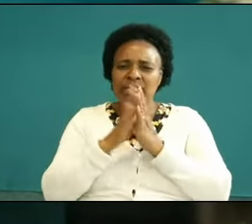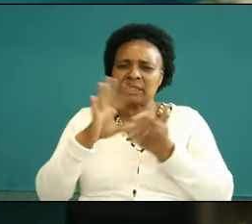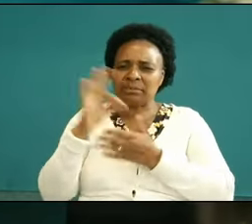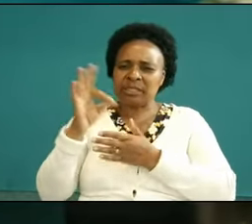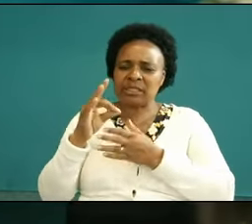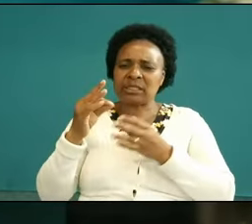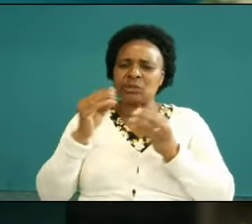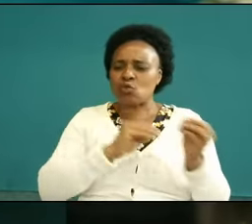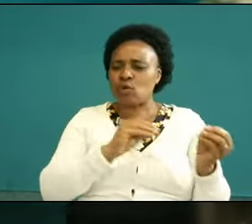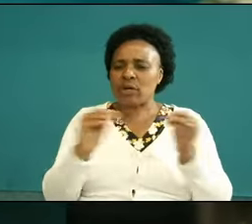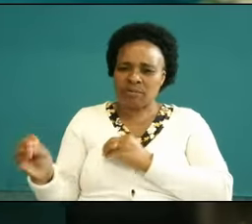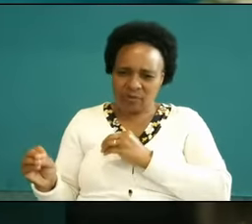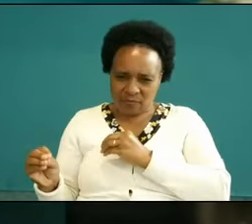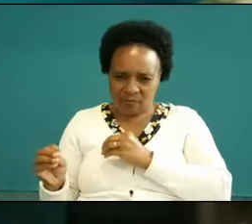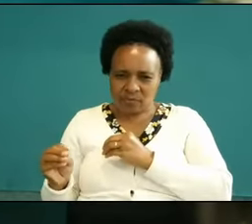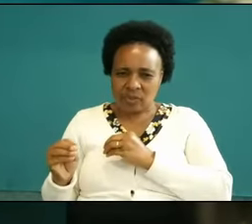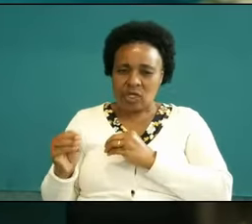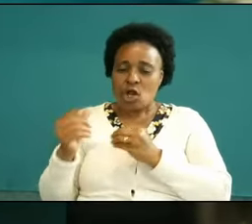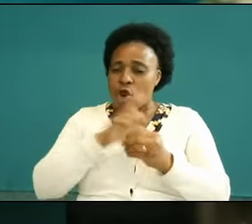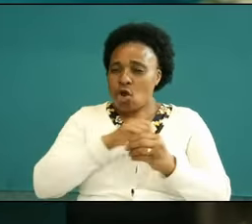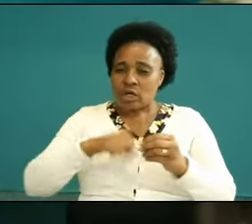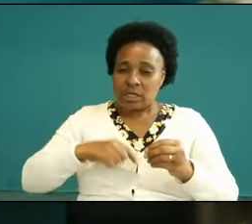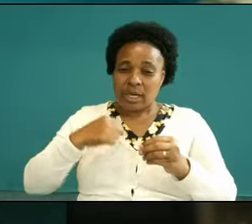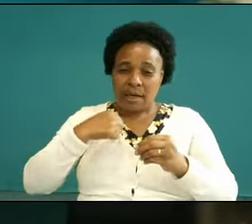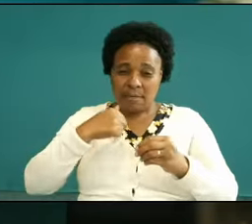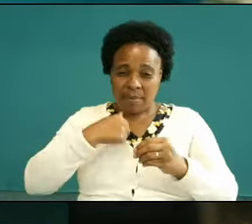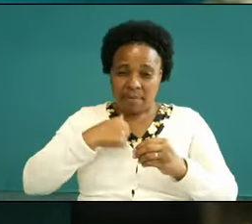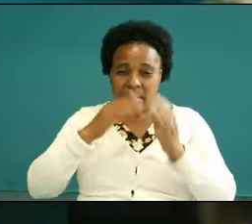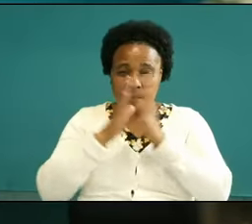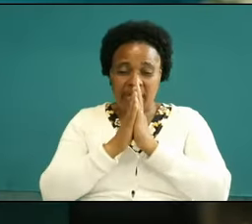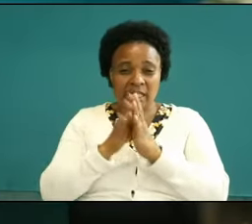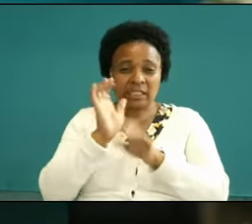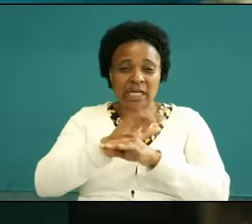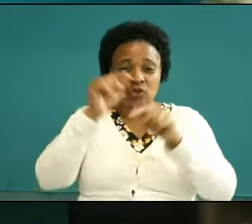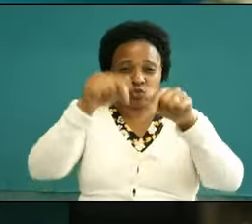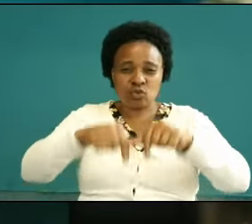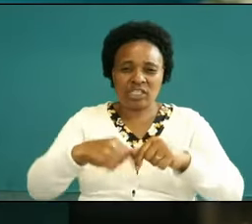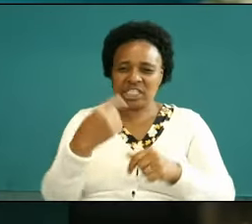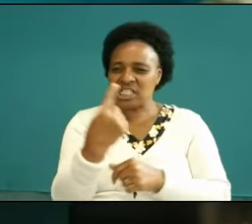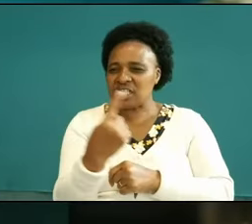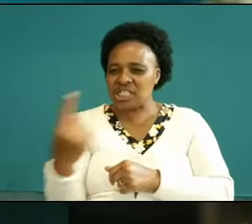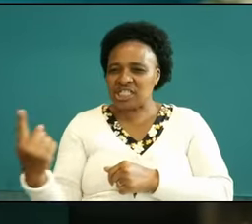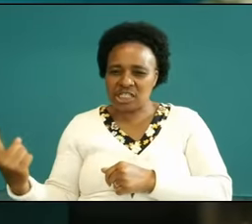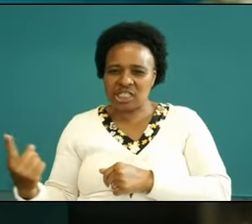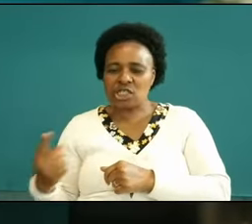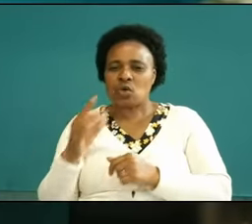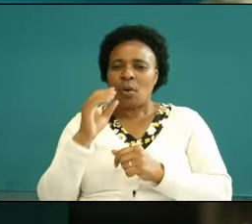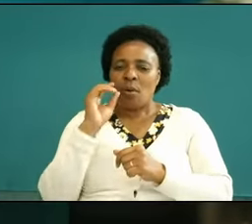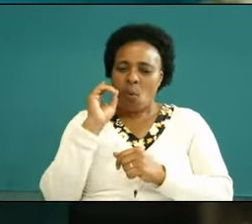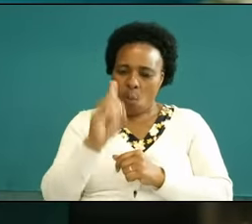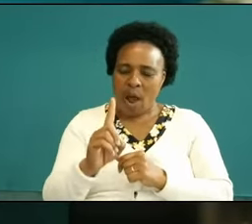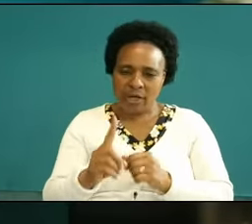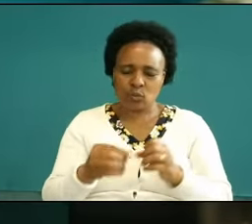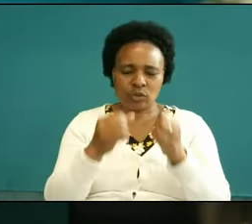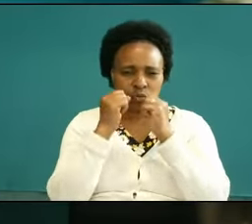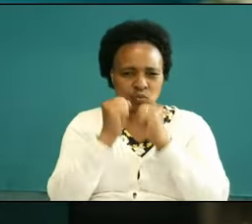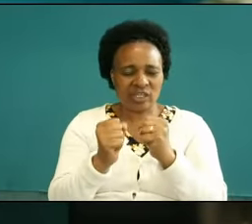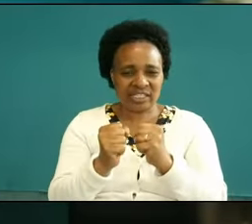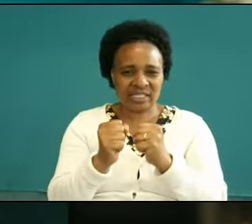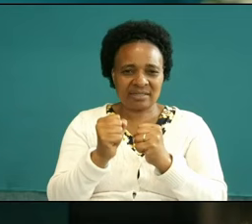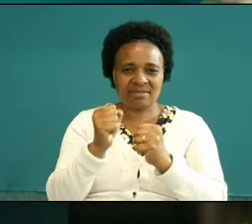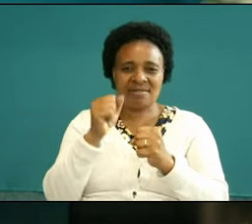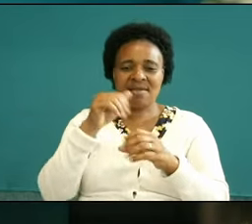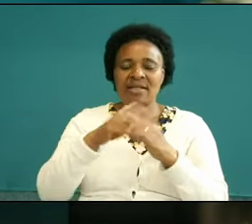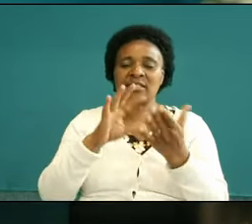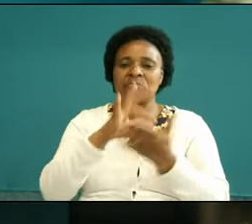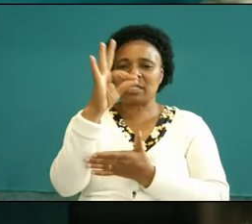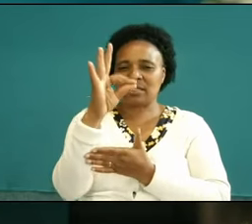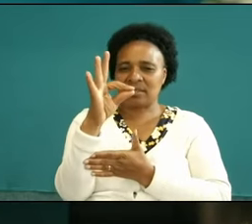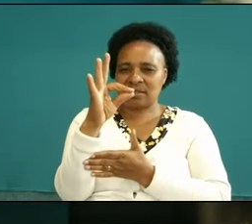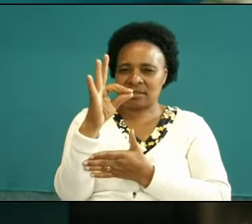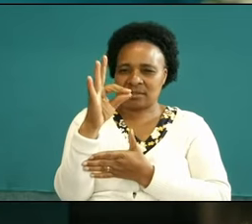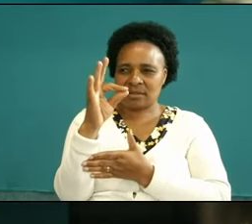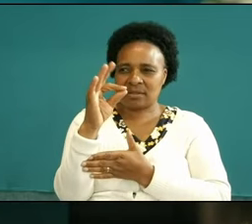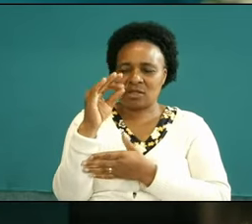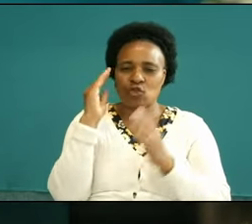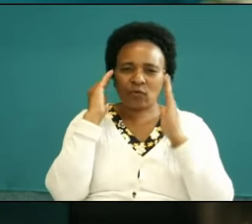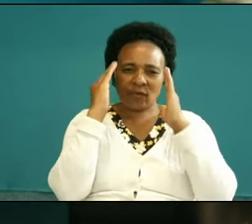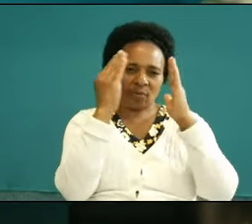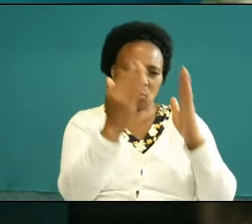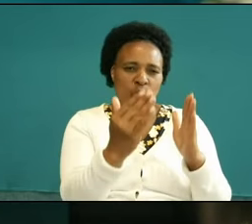Lord I pray for my church today that everyone may be strengthened in the spirit to be purposeful